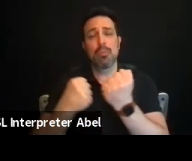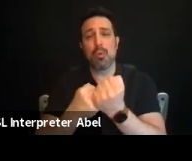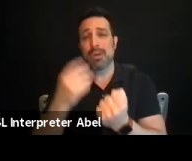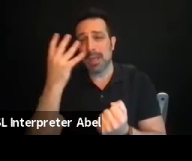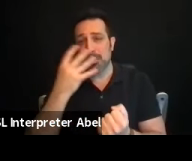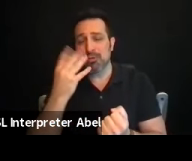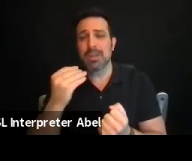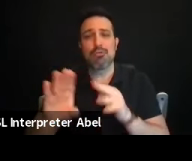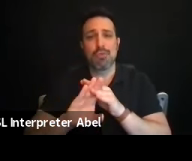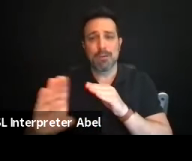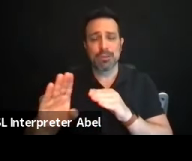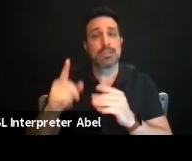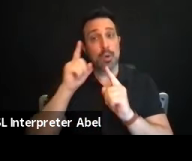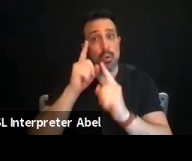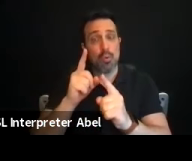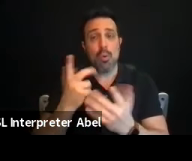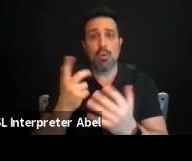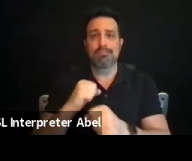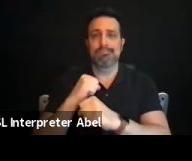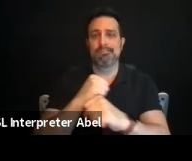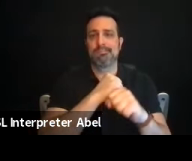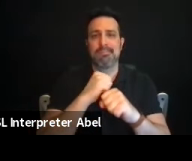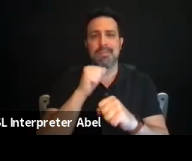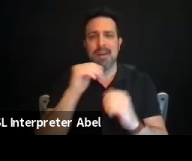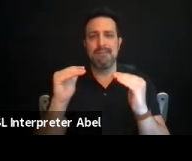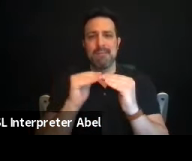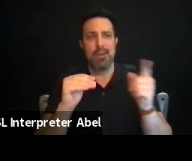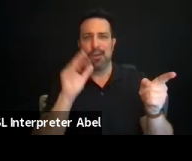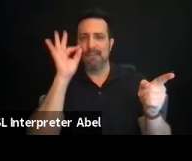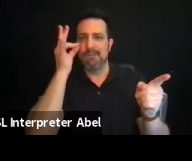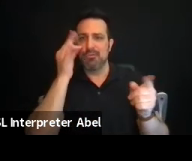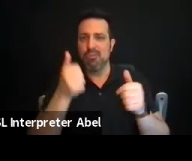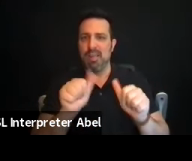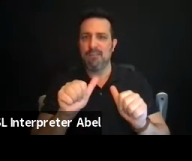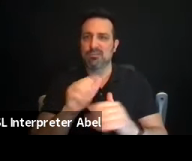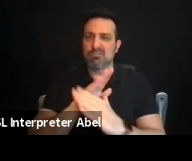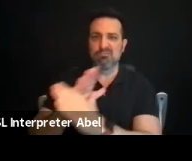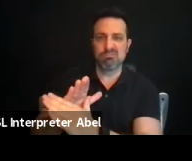to school, and obtain good work. There's bills that will support the safety and wellness of Oregon community by